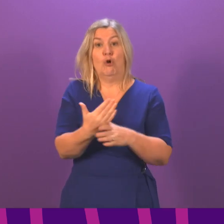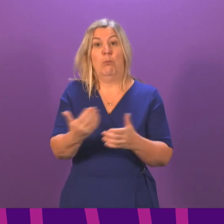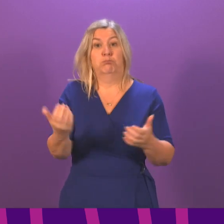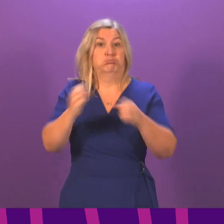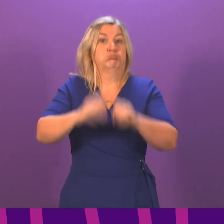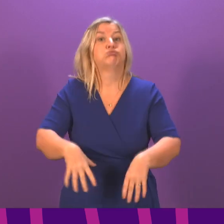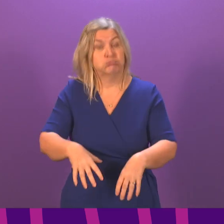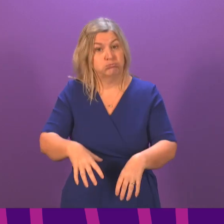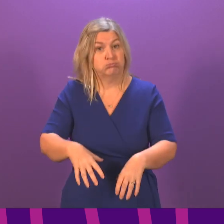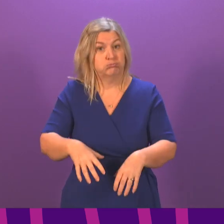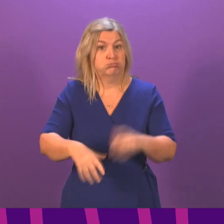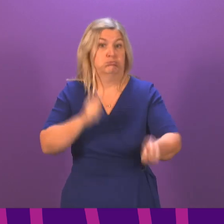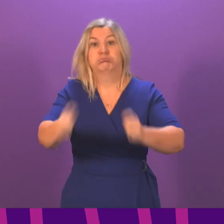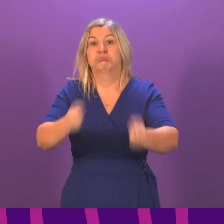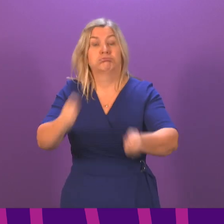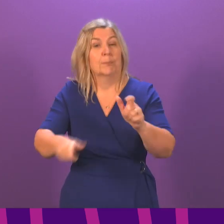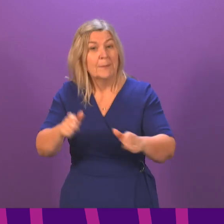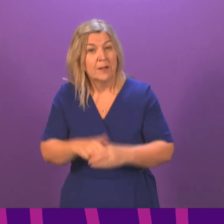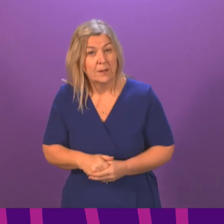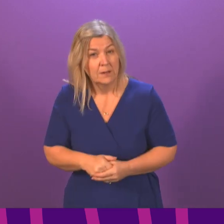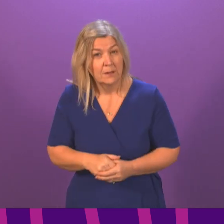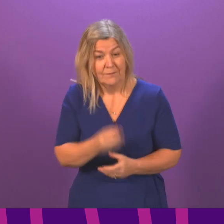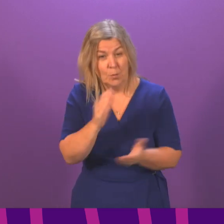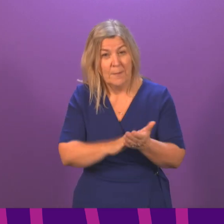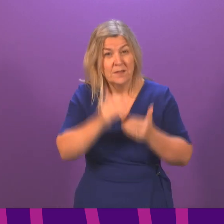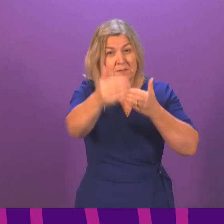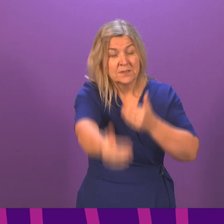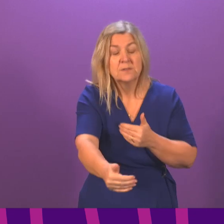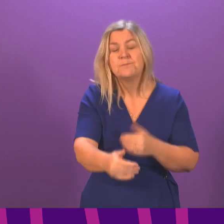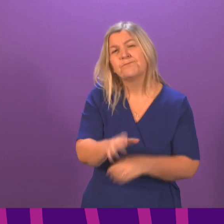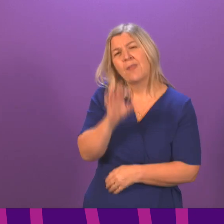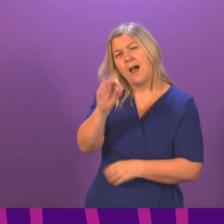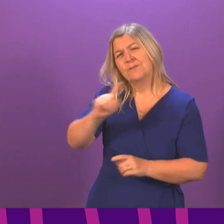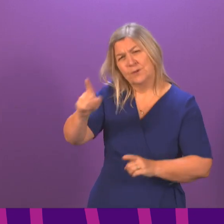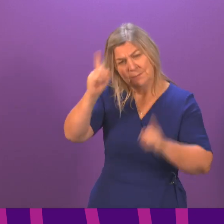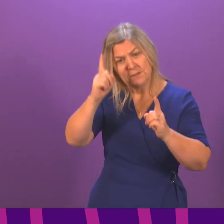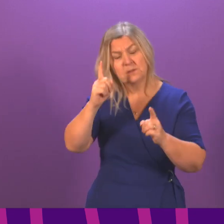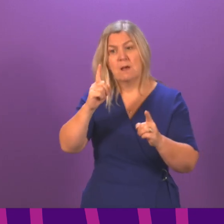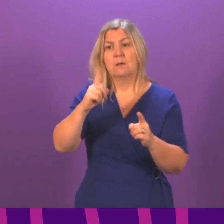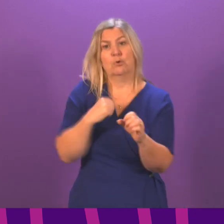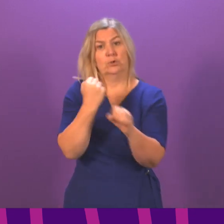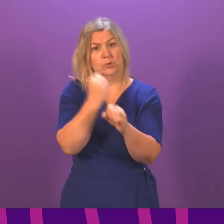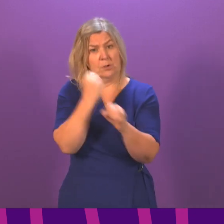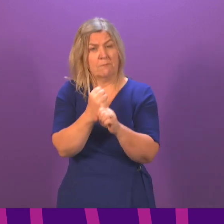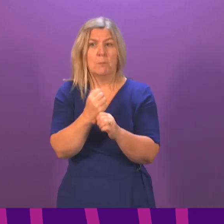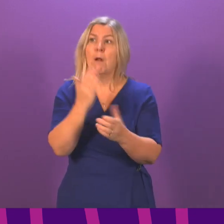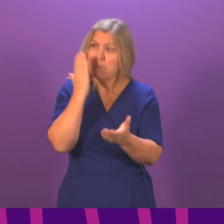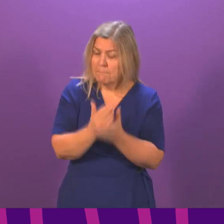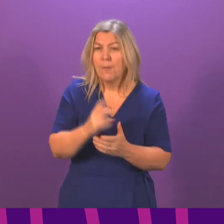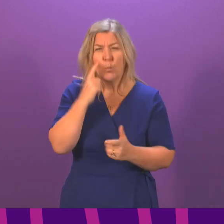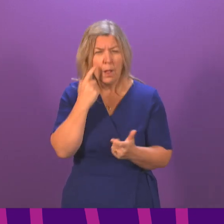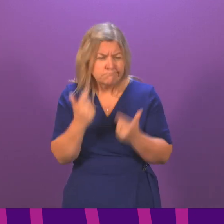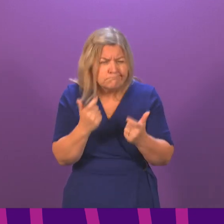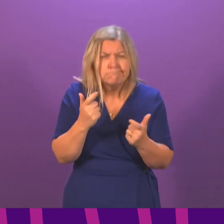next couple of months. Will the Scottish Government commit to exploring every avenue to save jobs